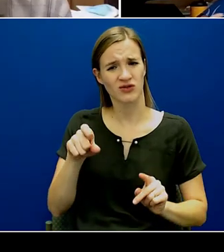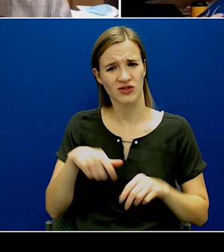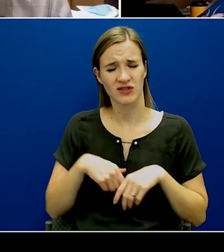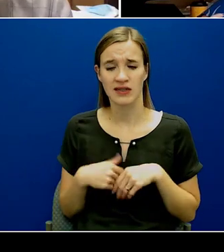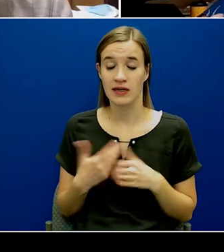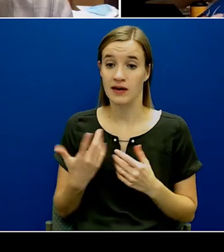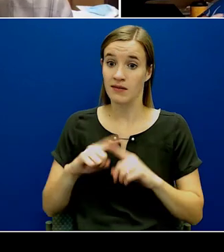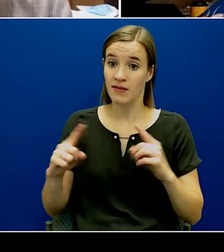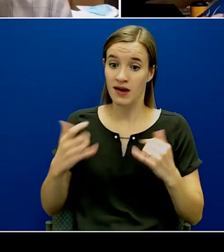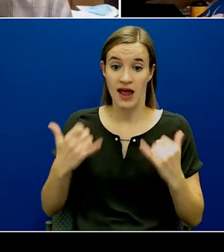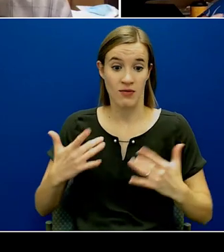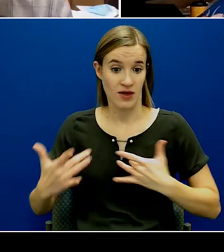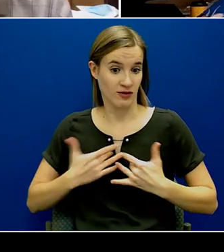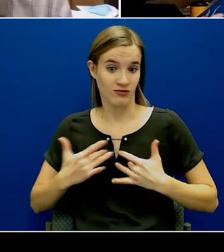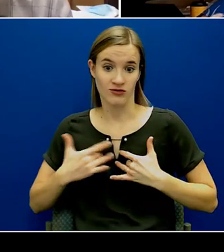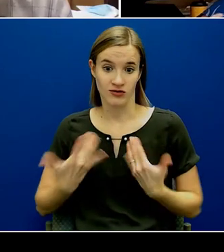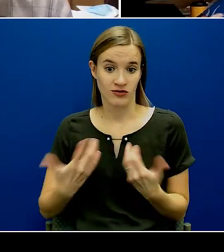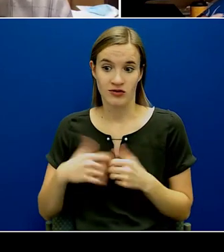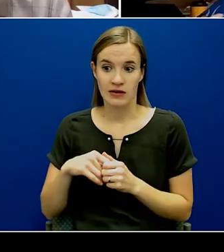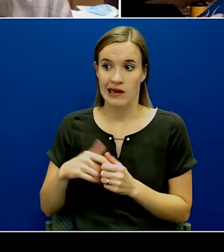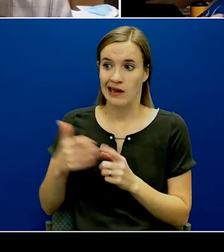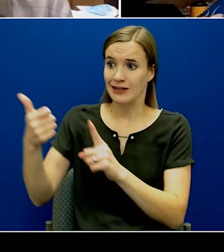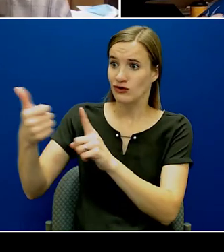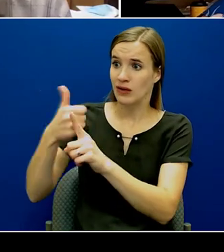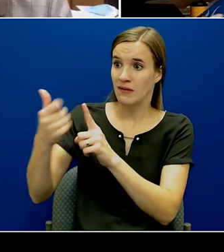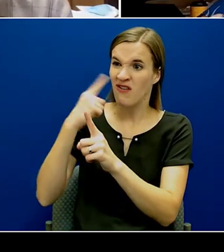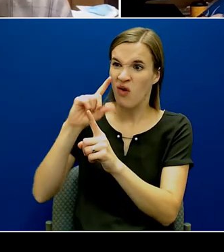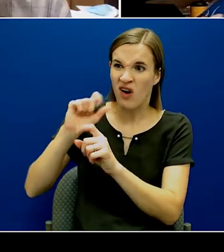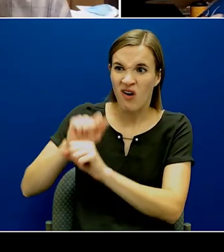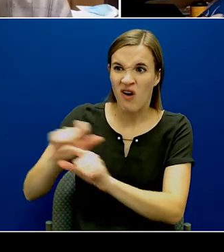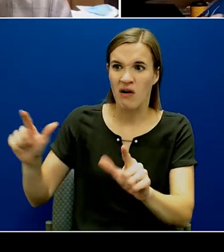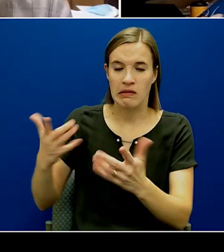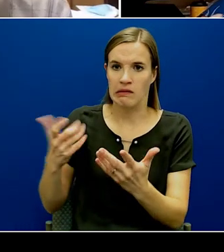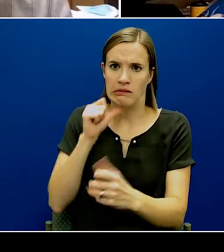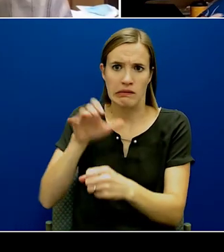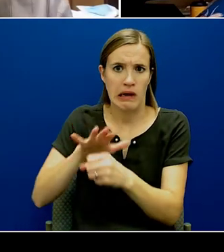decent job, I think, of making that available. But we all need more.